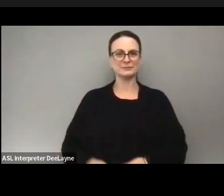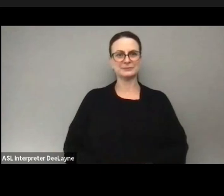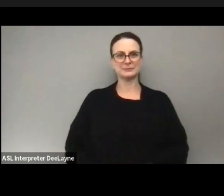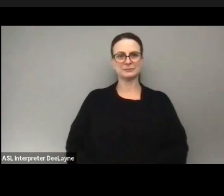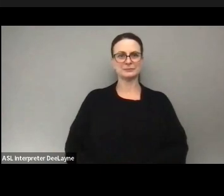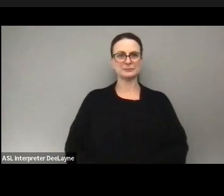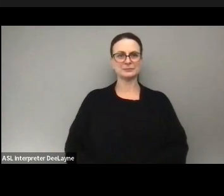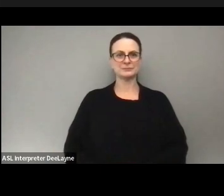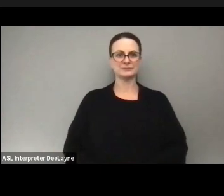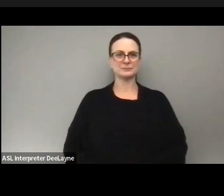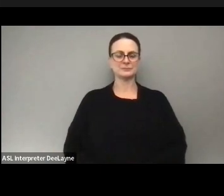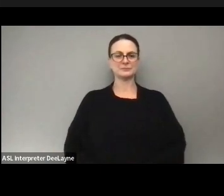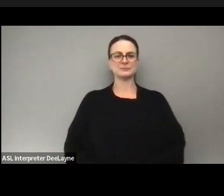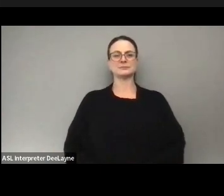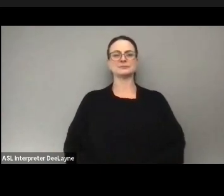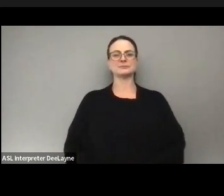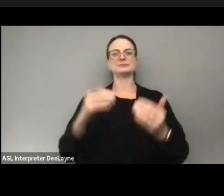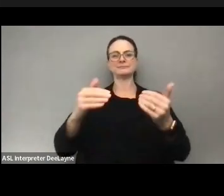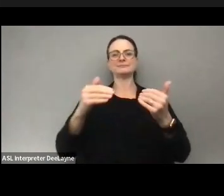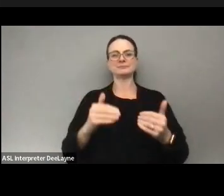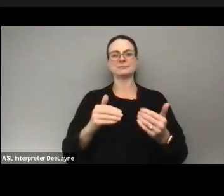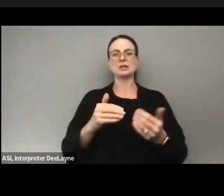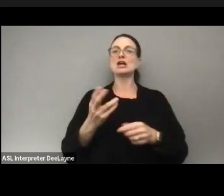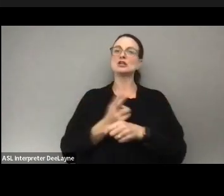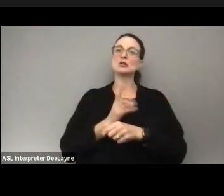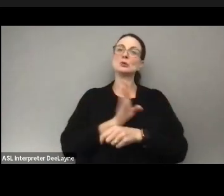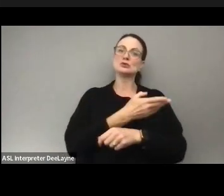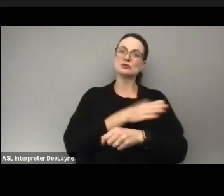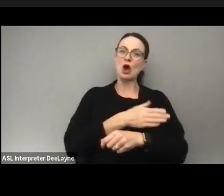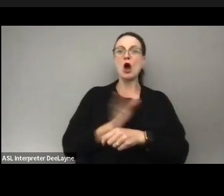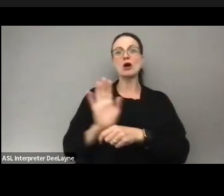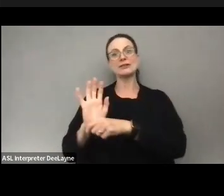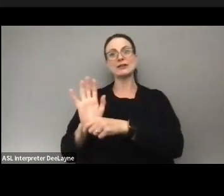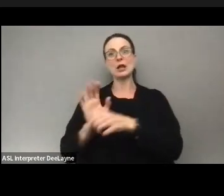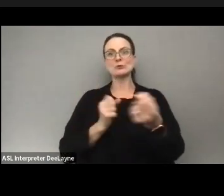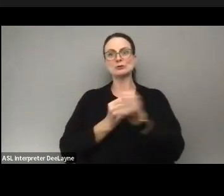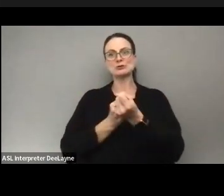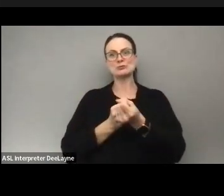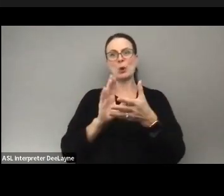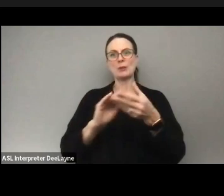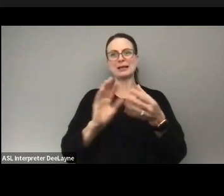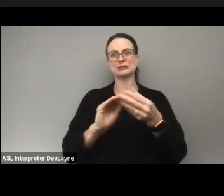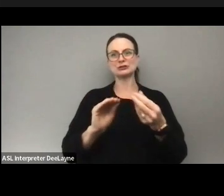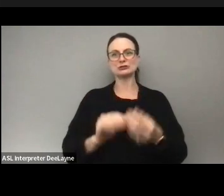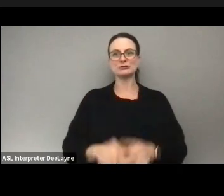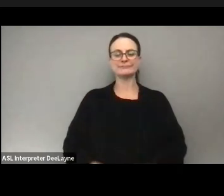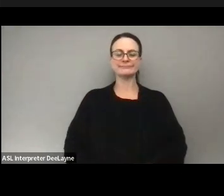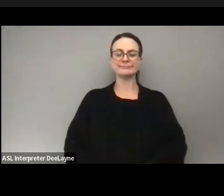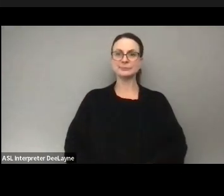We have a comment, "I often use songs or videos to support a message." Excellent.